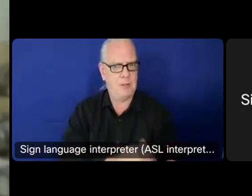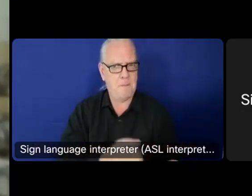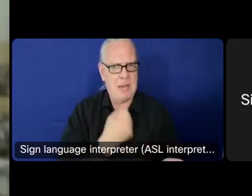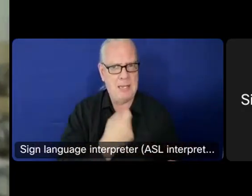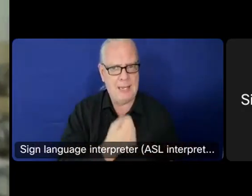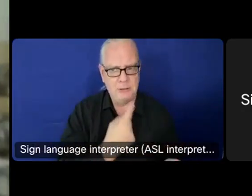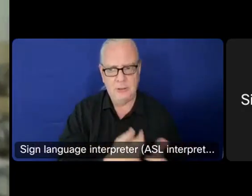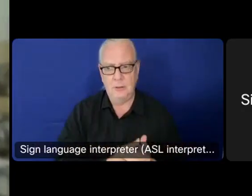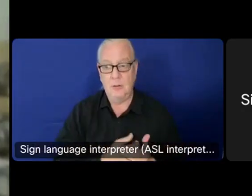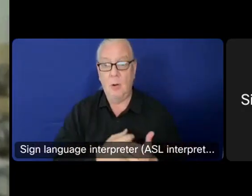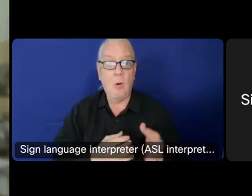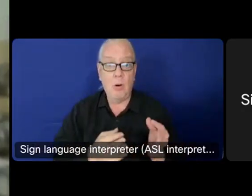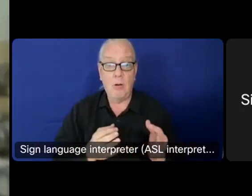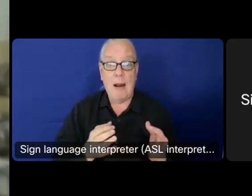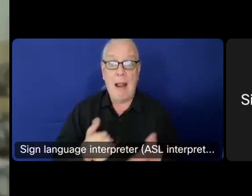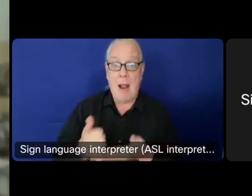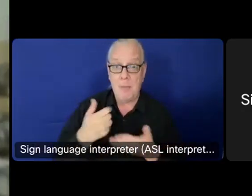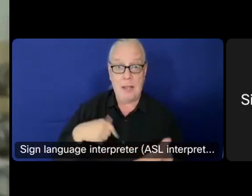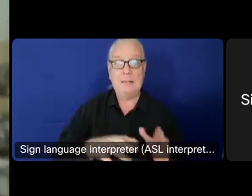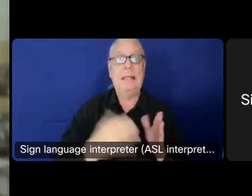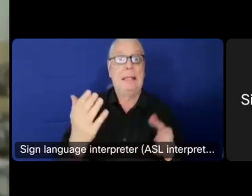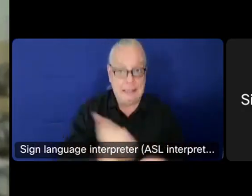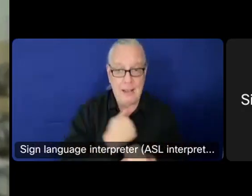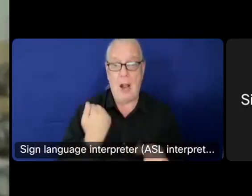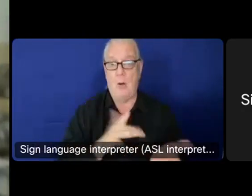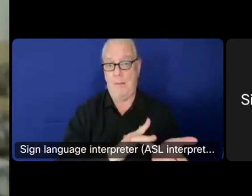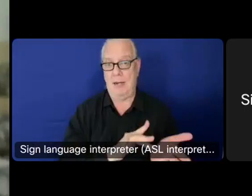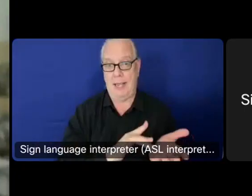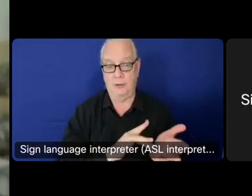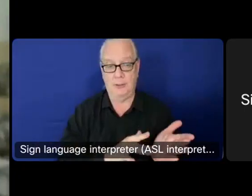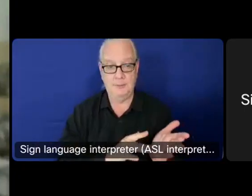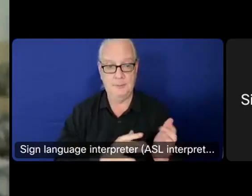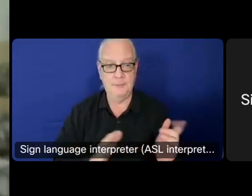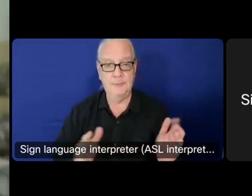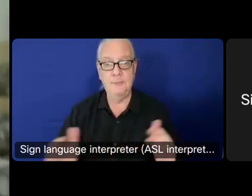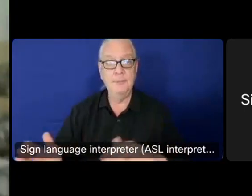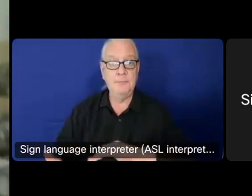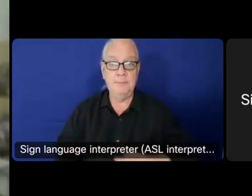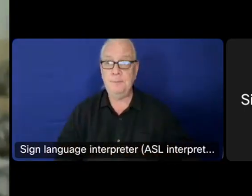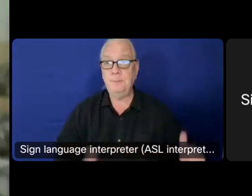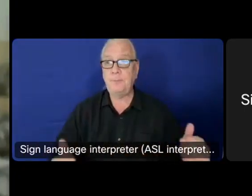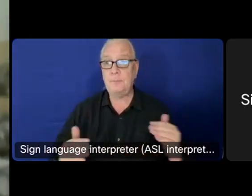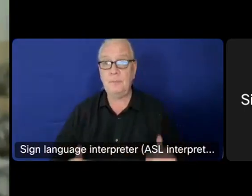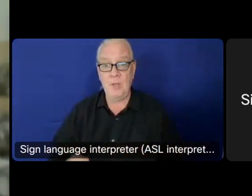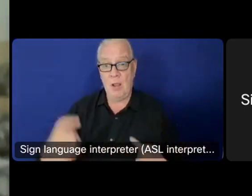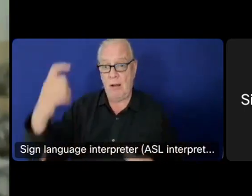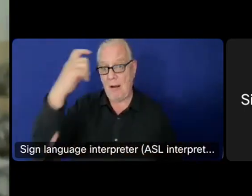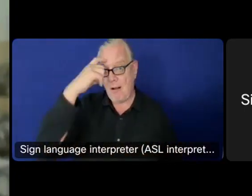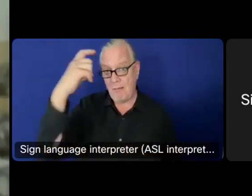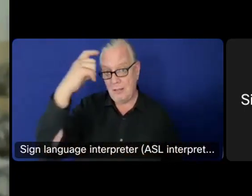accessing our medication. Cognitive health. And this is